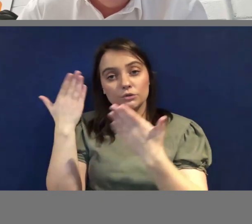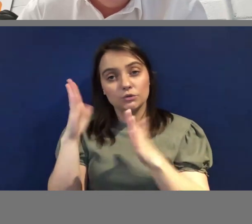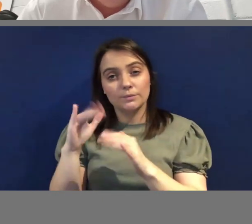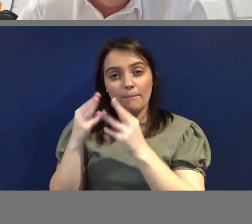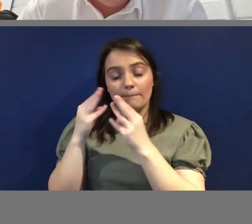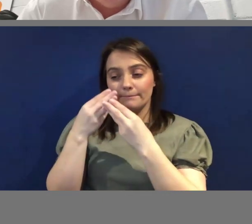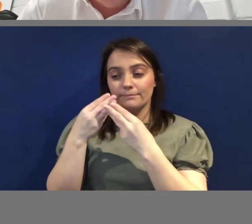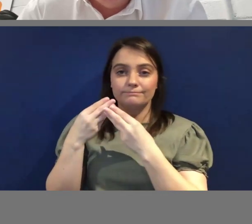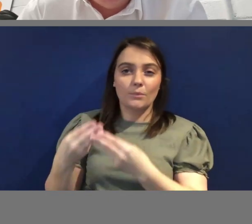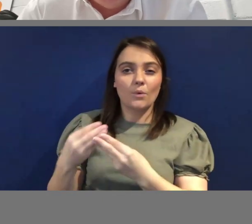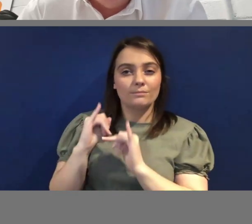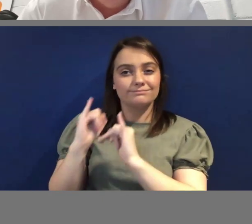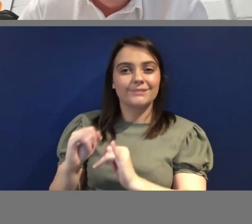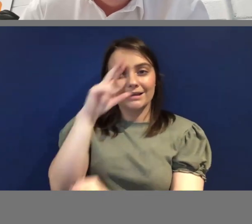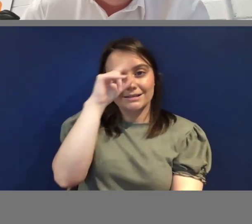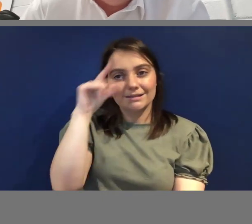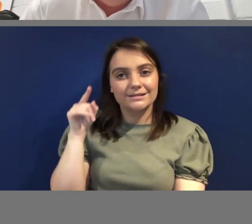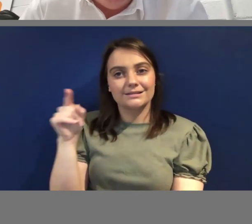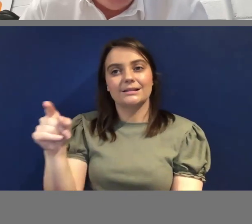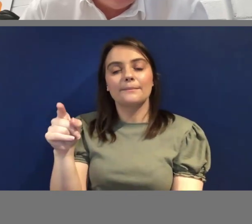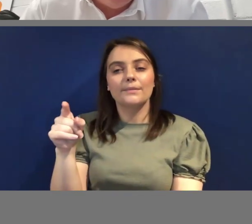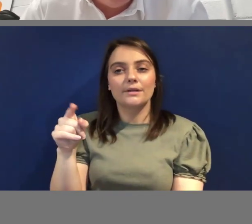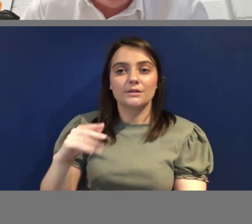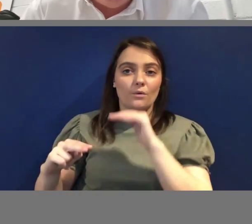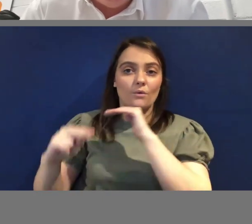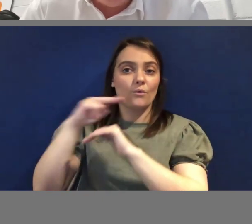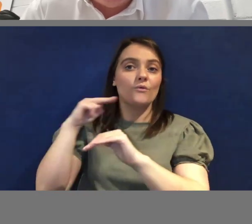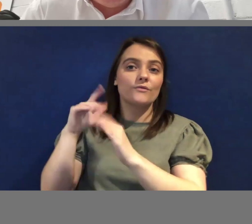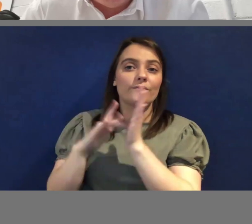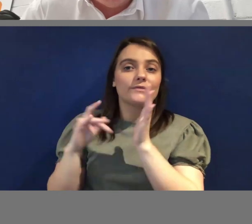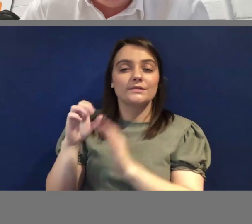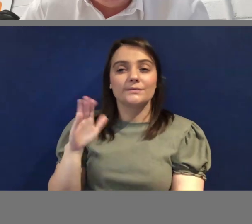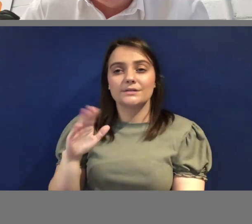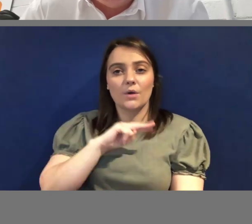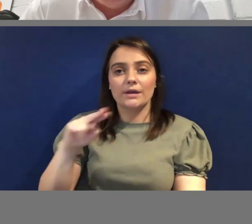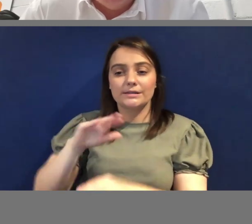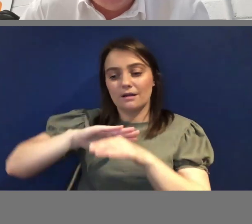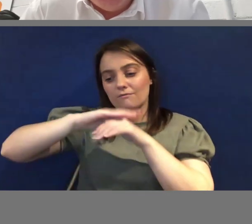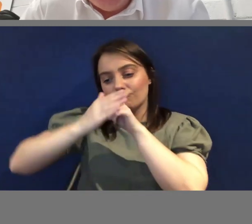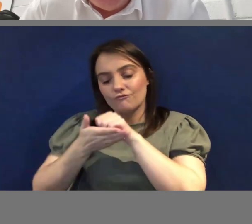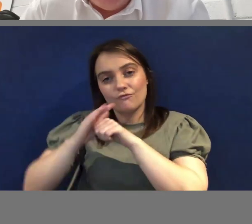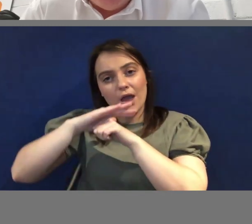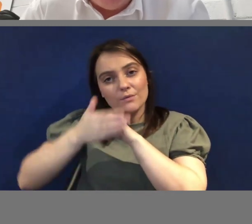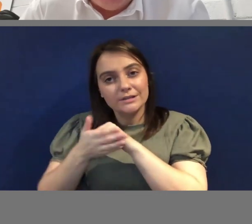of a threshold which is way above the 15 mm and it's not beveled or chamfered or rounded and on